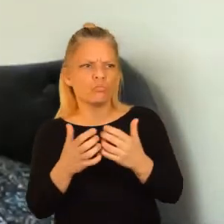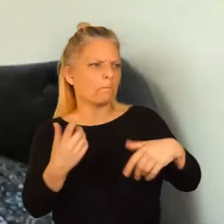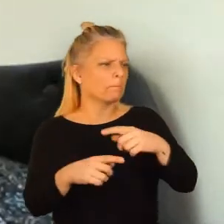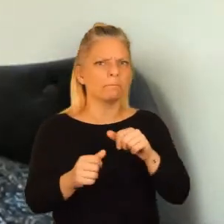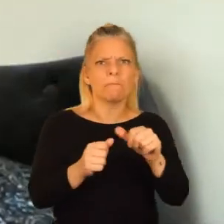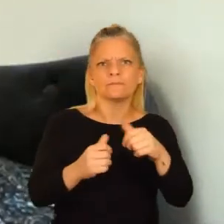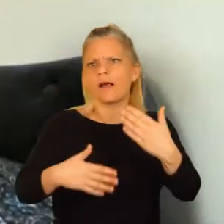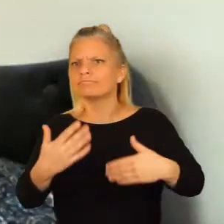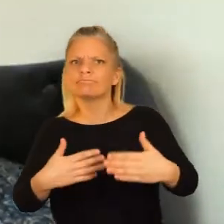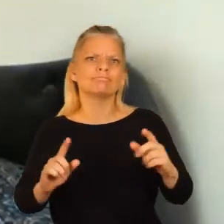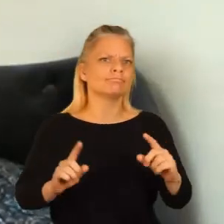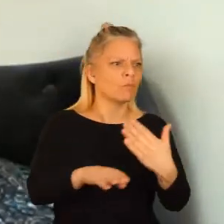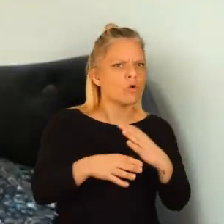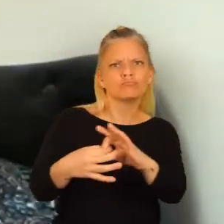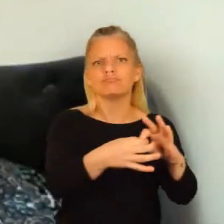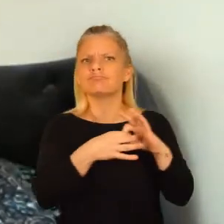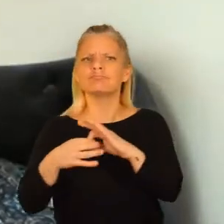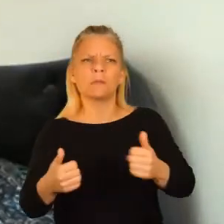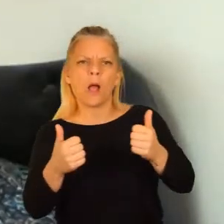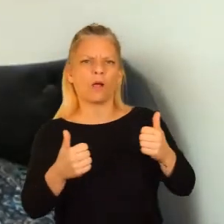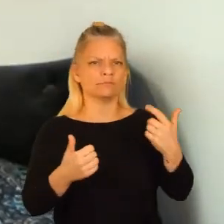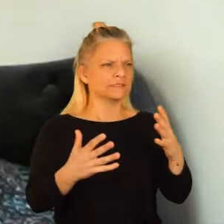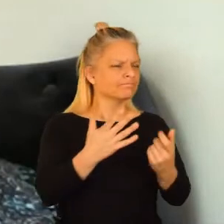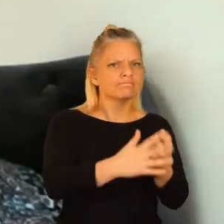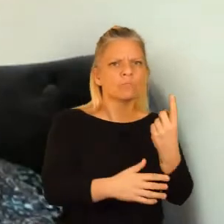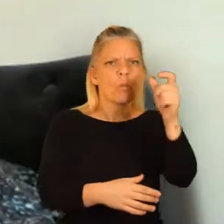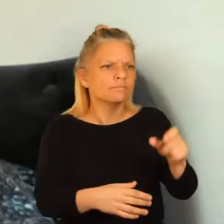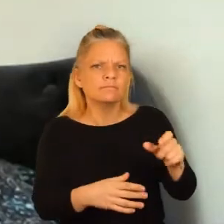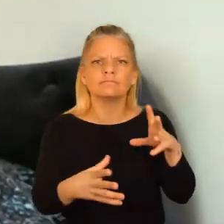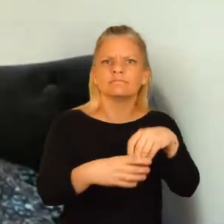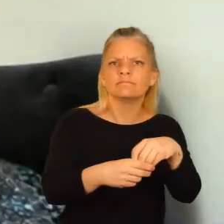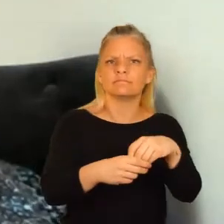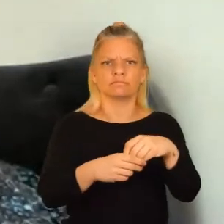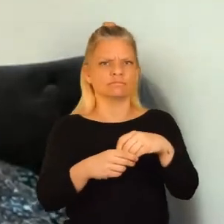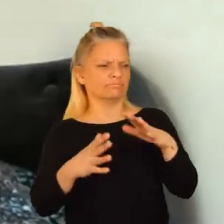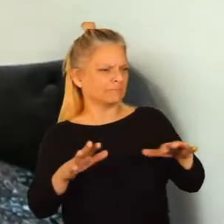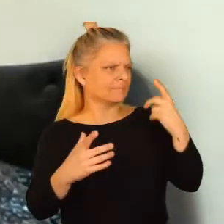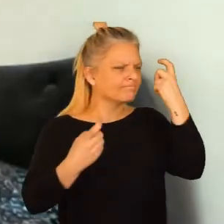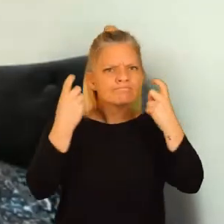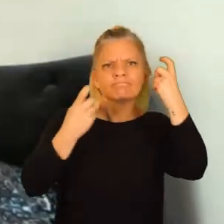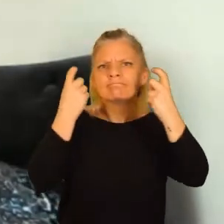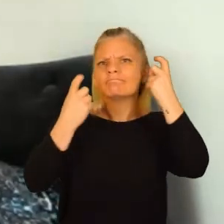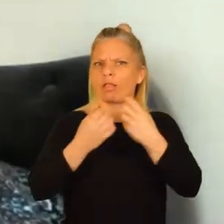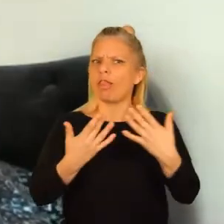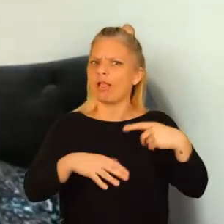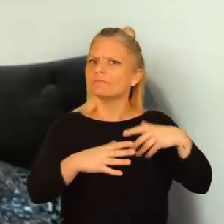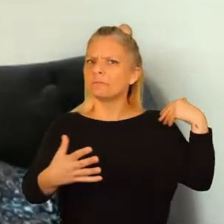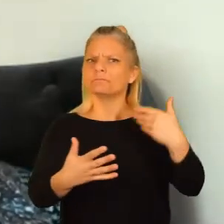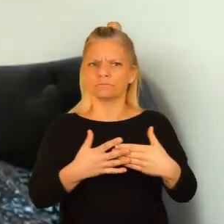days we might spend a lot of time thinking about what do we need to do to help this group work better yeah something's gone on the group we'll spend a lot of time thinking about it